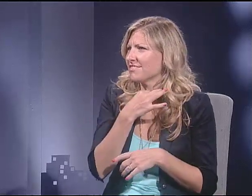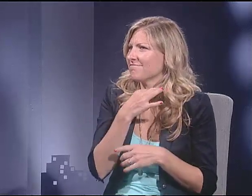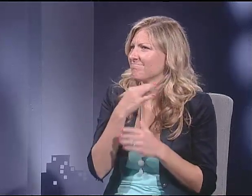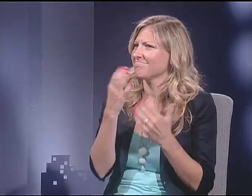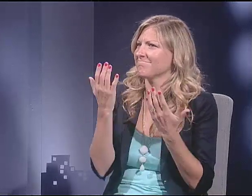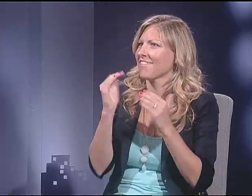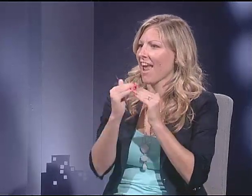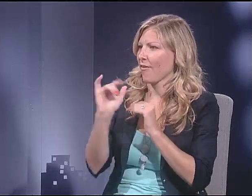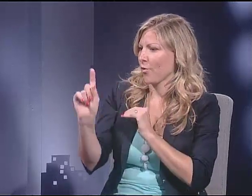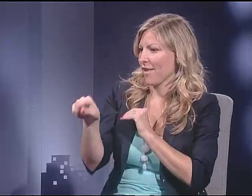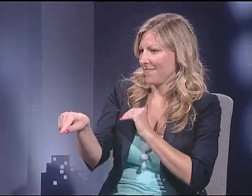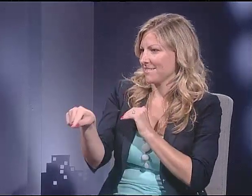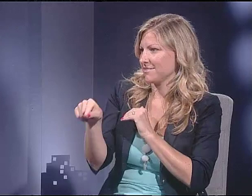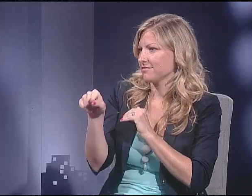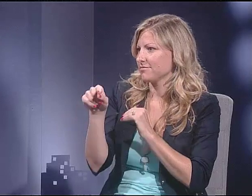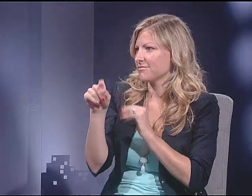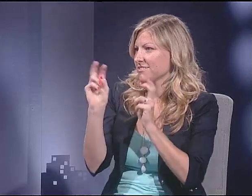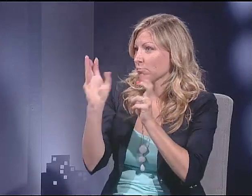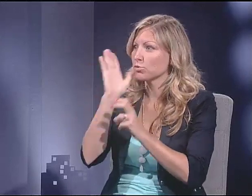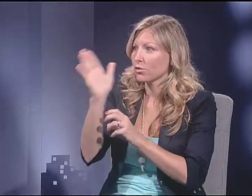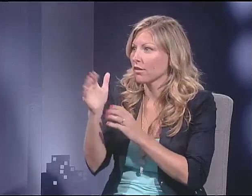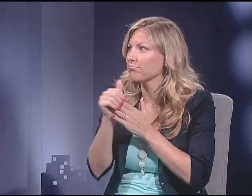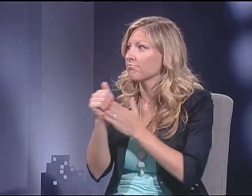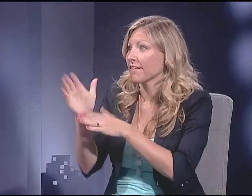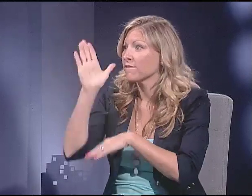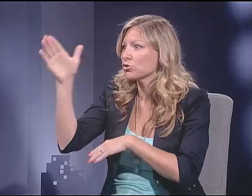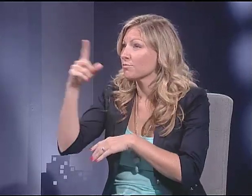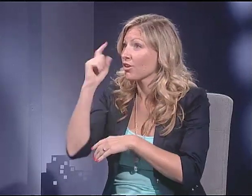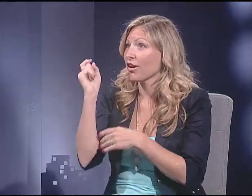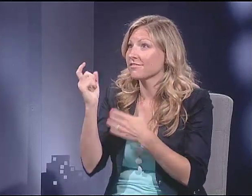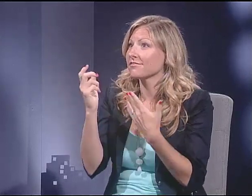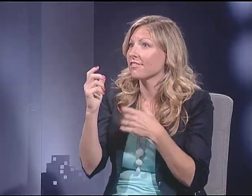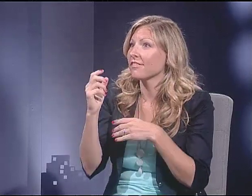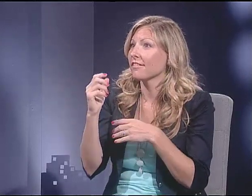Tamara: I'm sure our audience is curious about you know